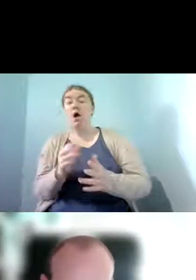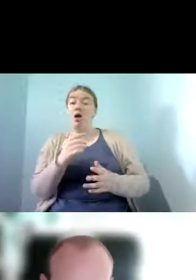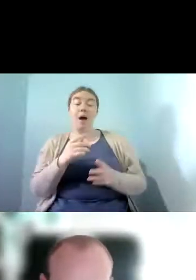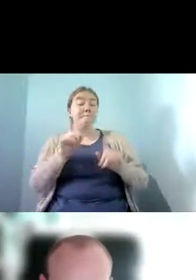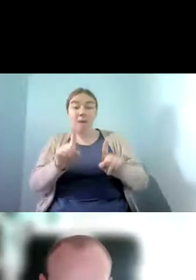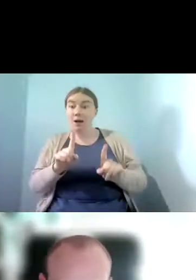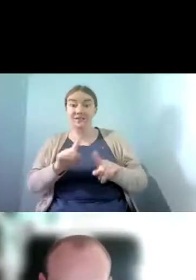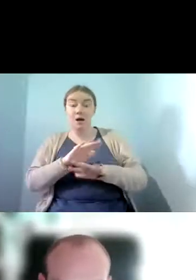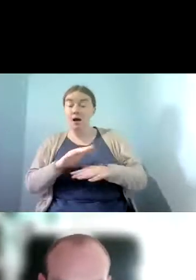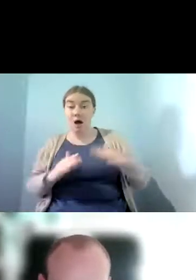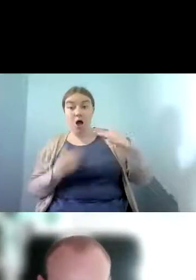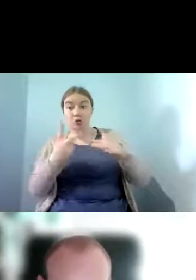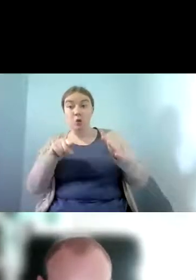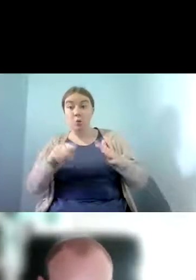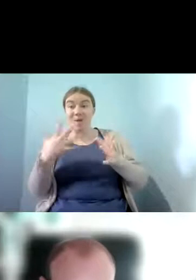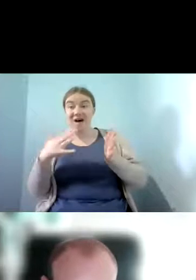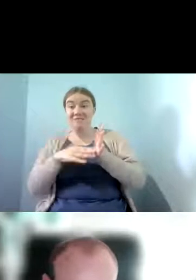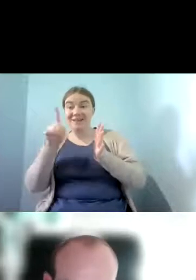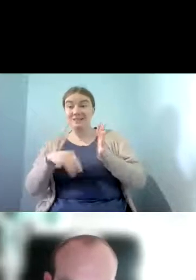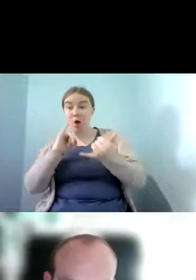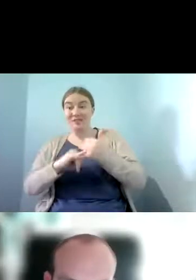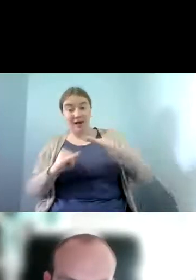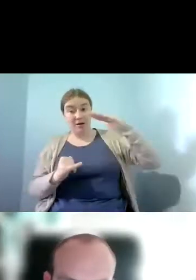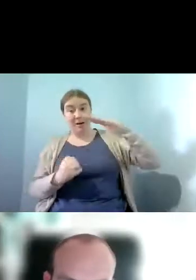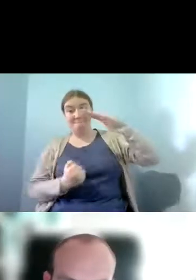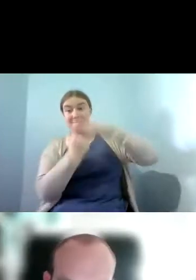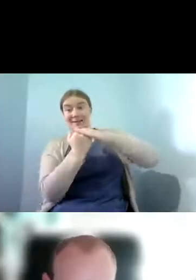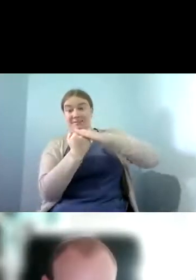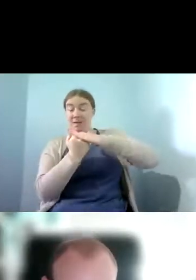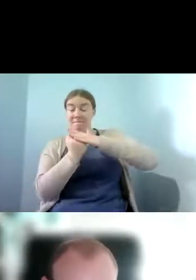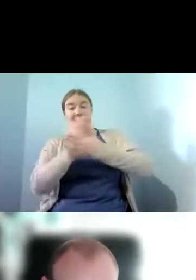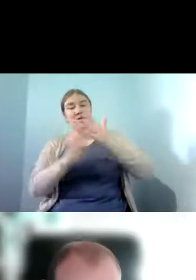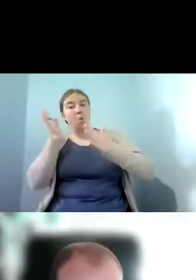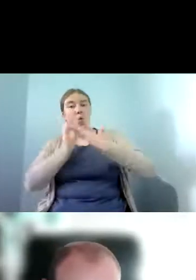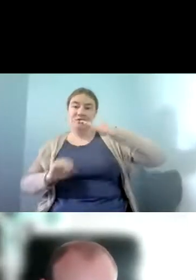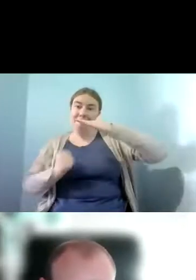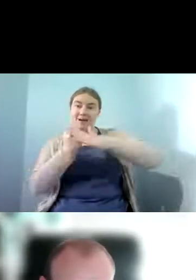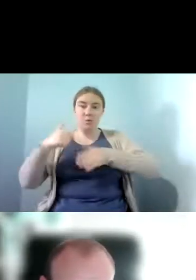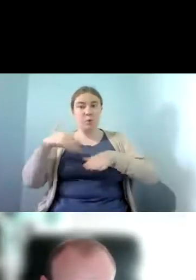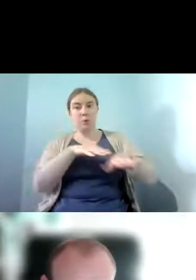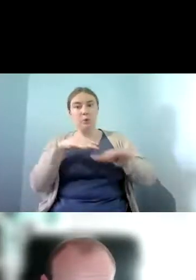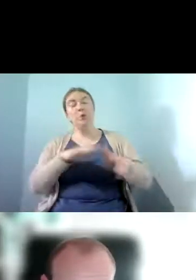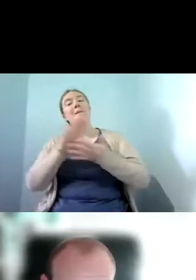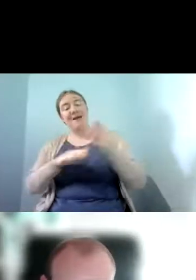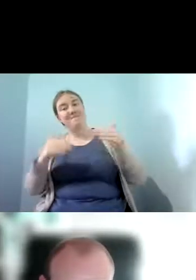which is slower than the fishes burst speed in this sketch i've tried to show blue how